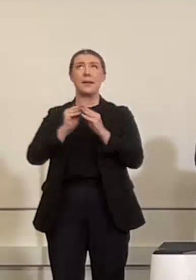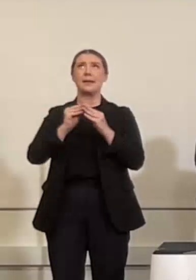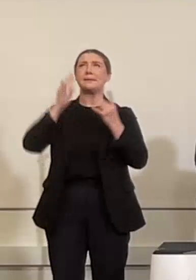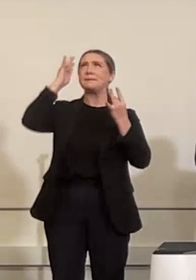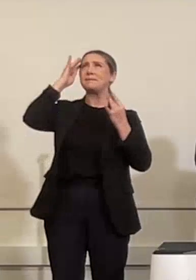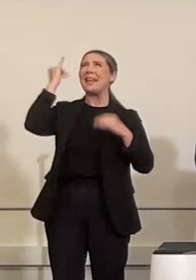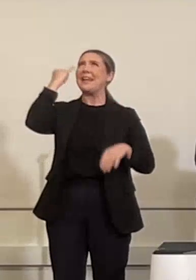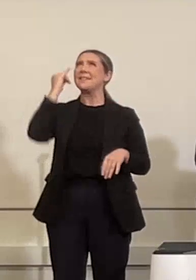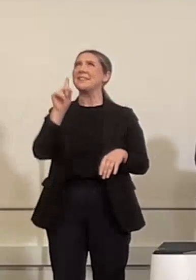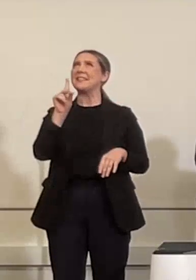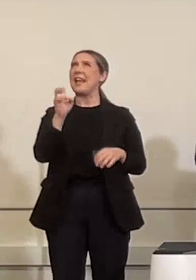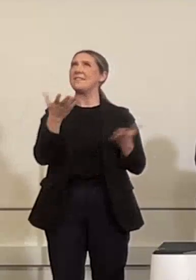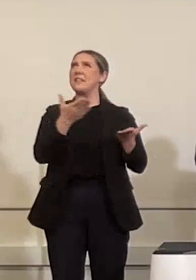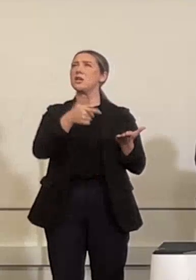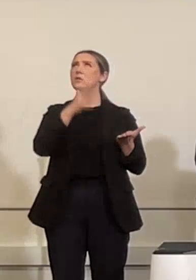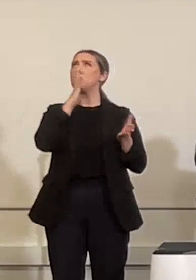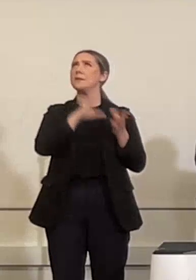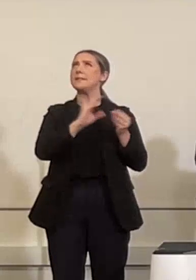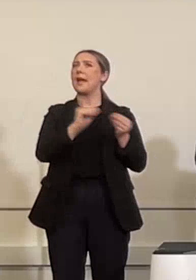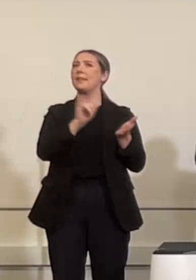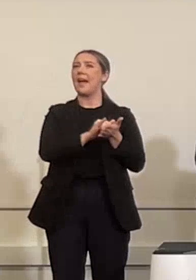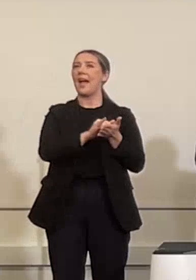would say this and I I stayed out.